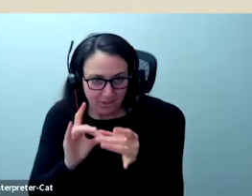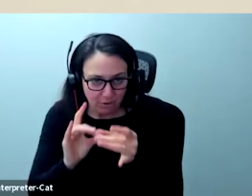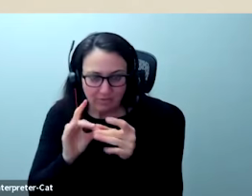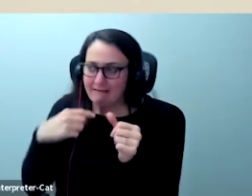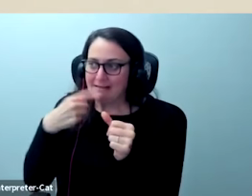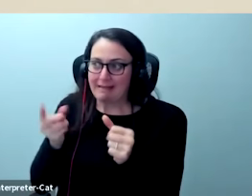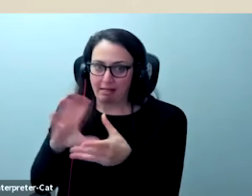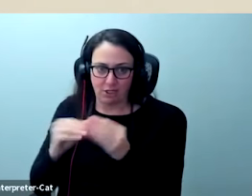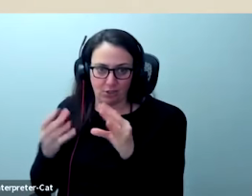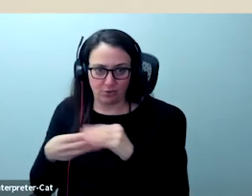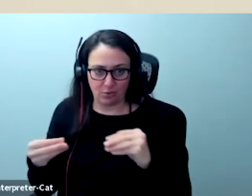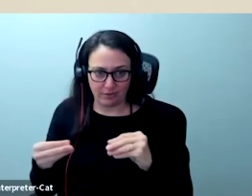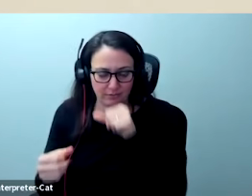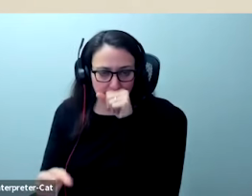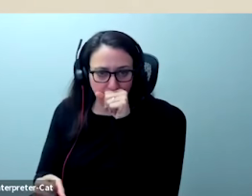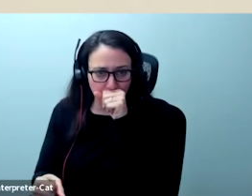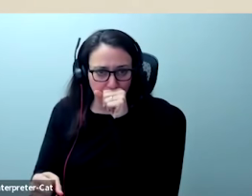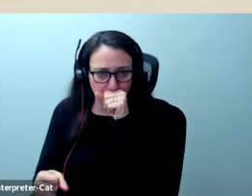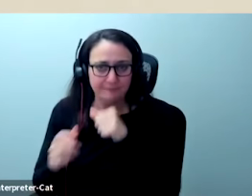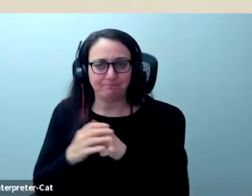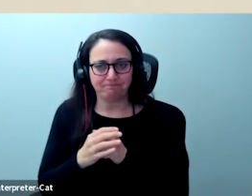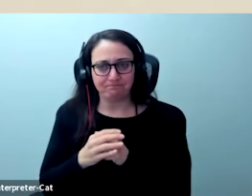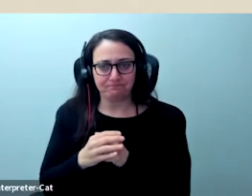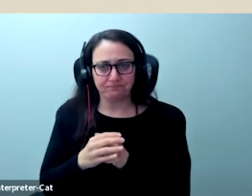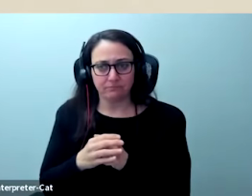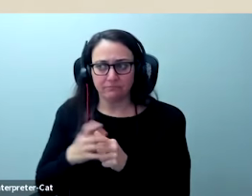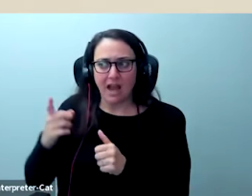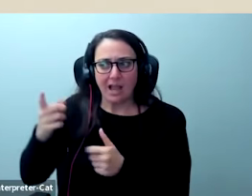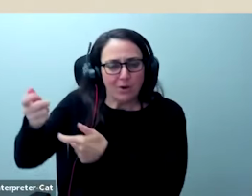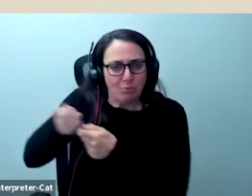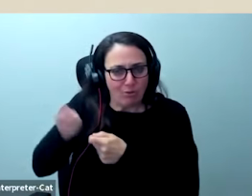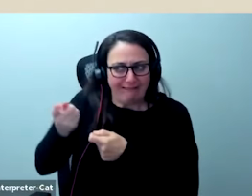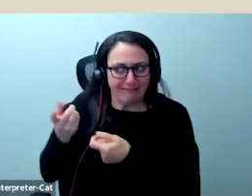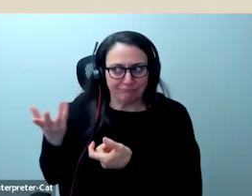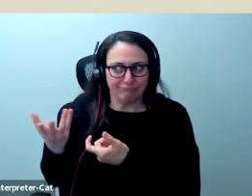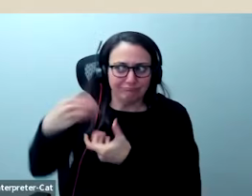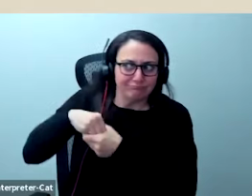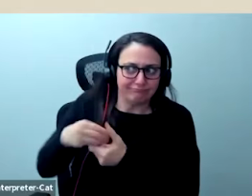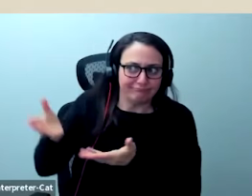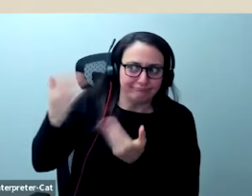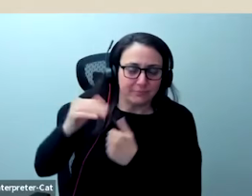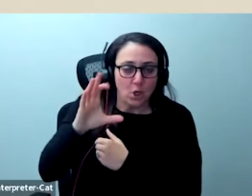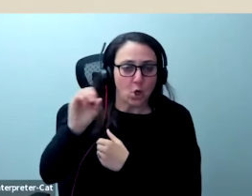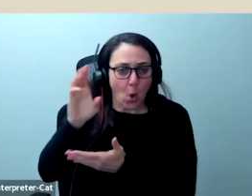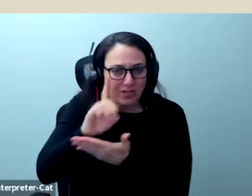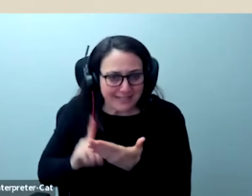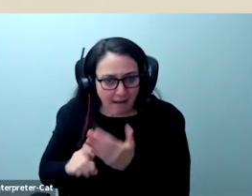So the first thing that I would do is, ultimately, bring them along the process. So co-design with them, co-create with them,